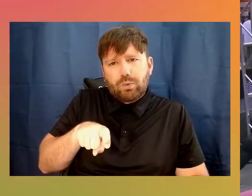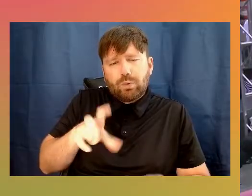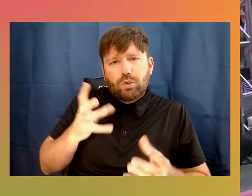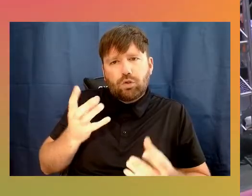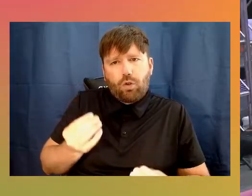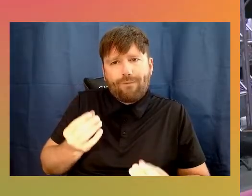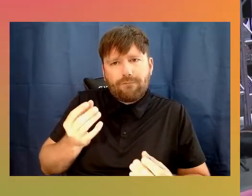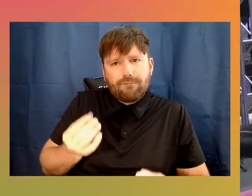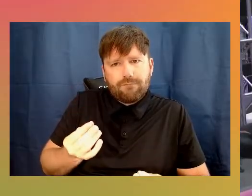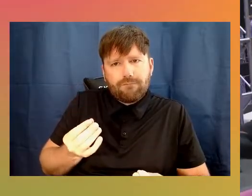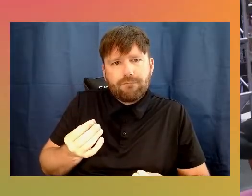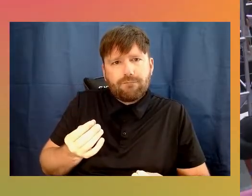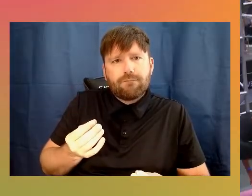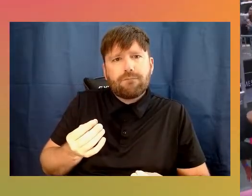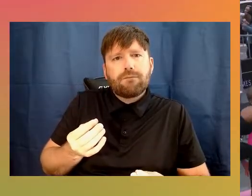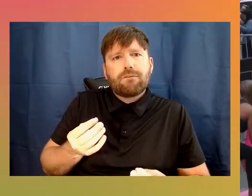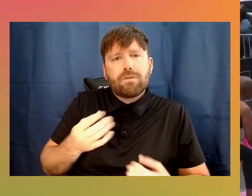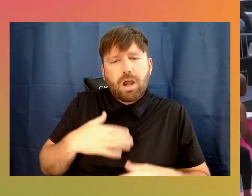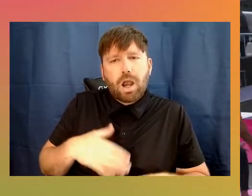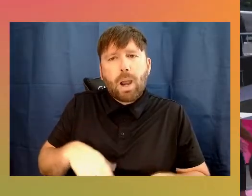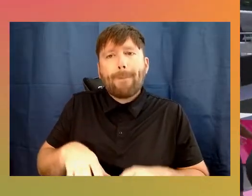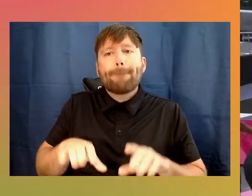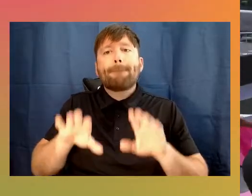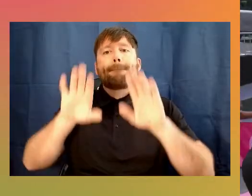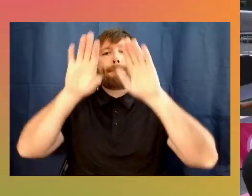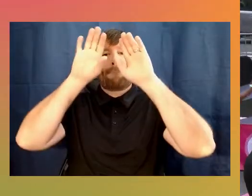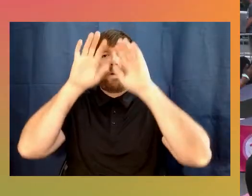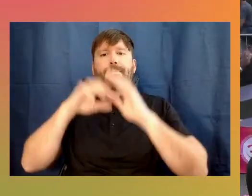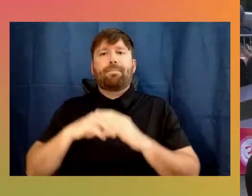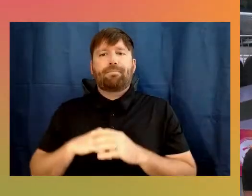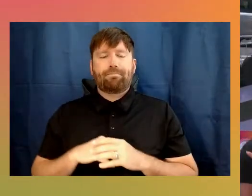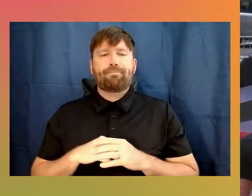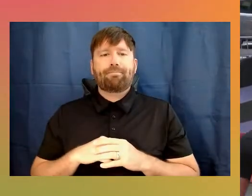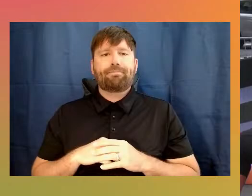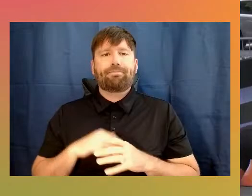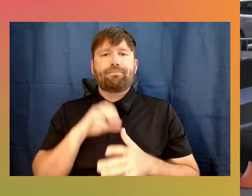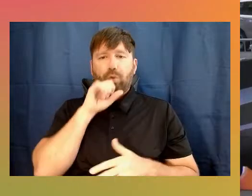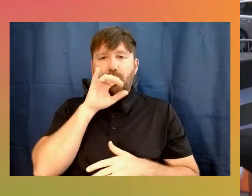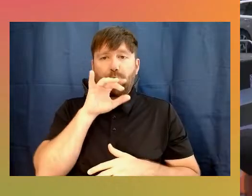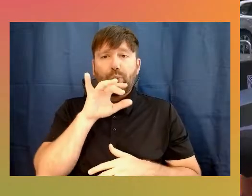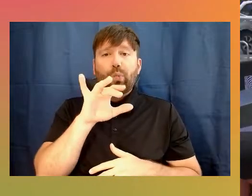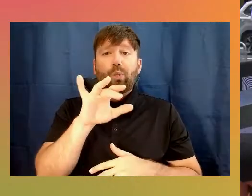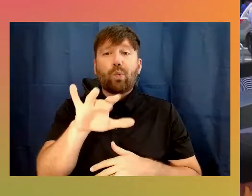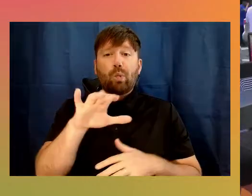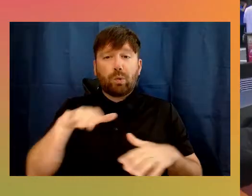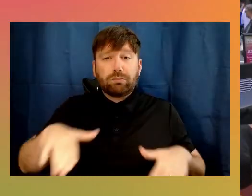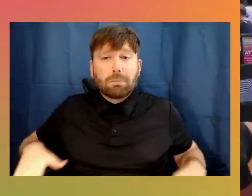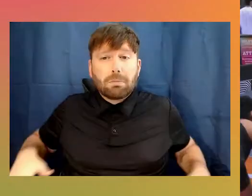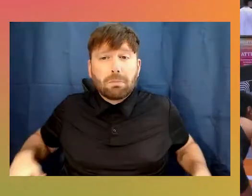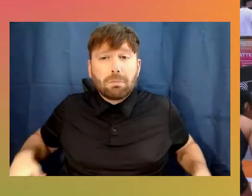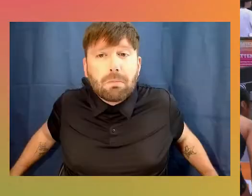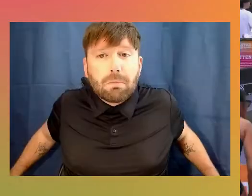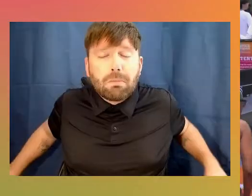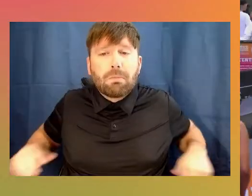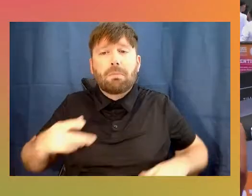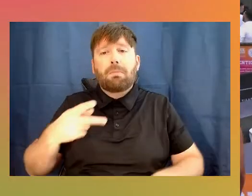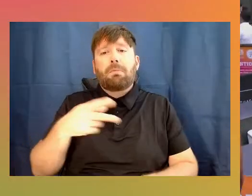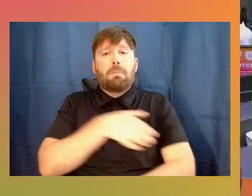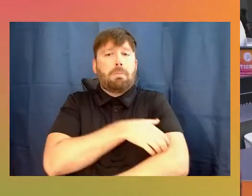BACK. EXHALE, NEED A NOSE, SHIFT FORWARD, SQUEEZE. SOFTLY STEPPING BETWEEN THE HANDS. CRESCENT POSE AS YOU INHALE.